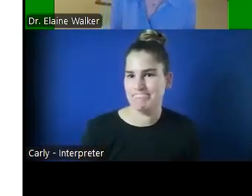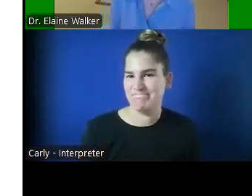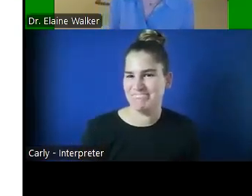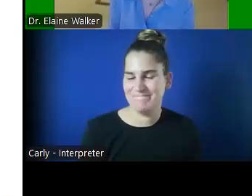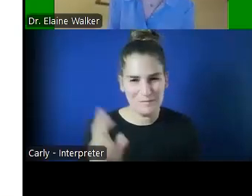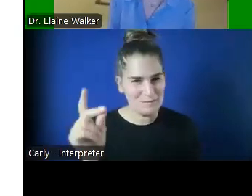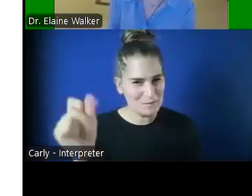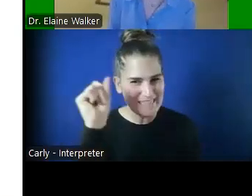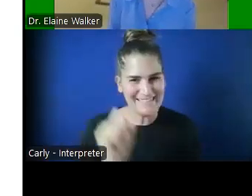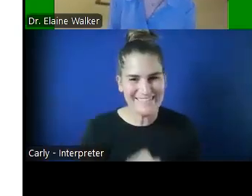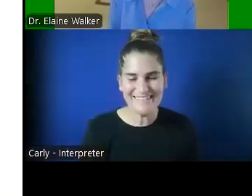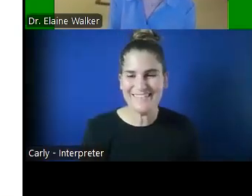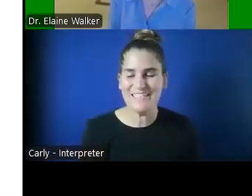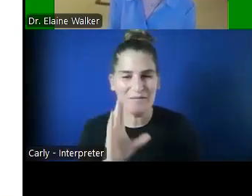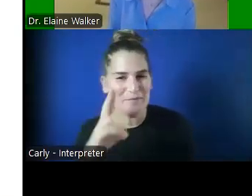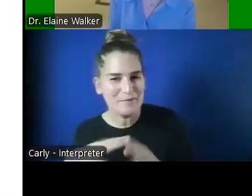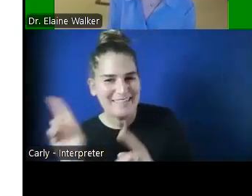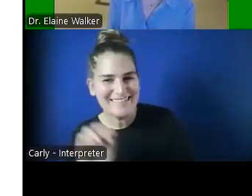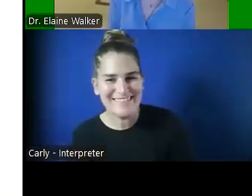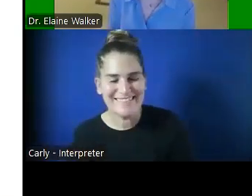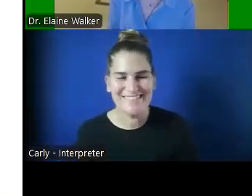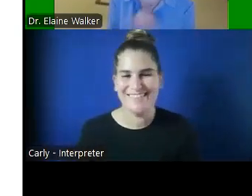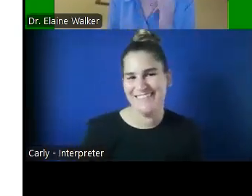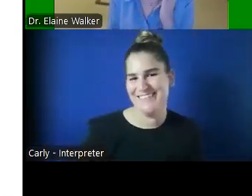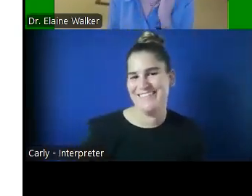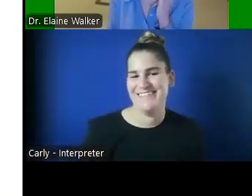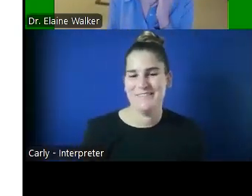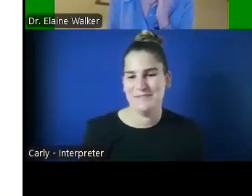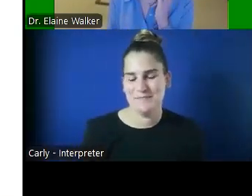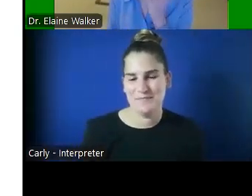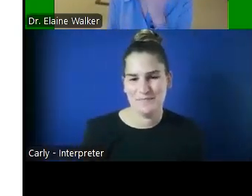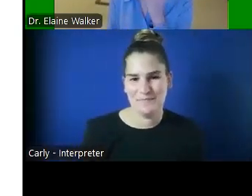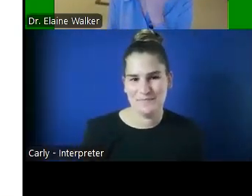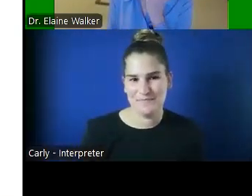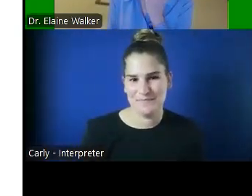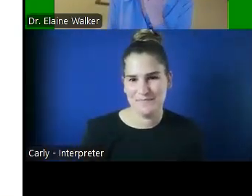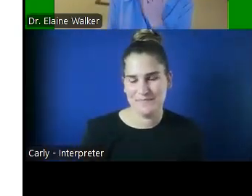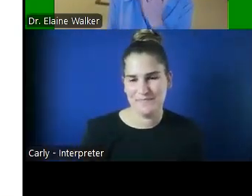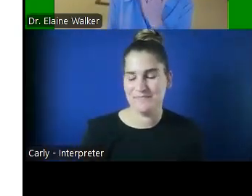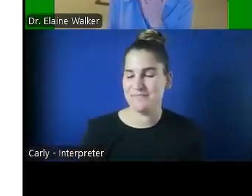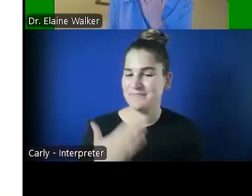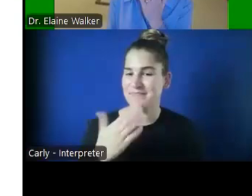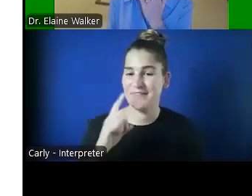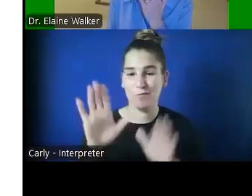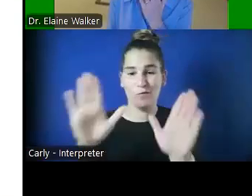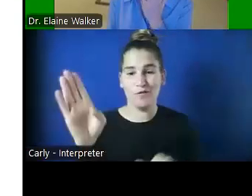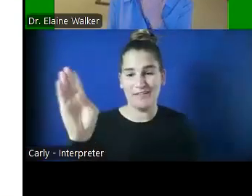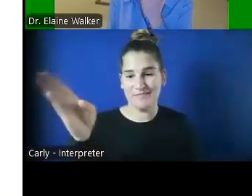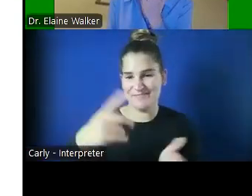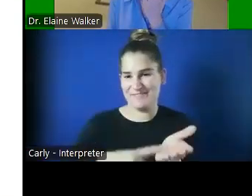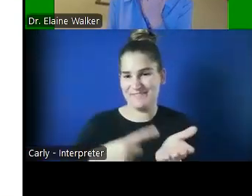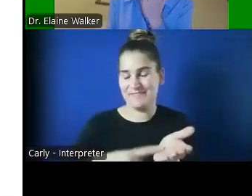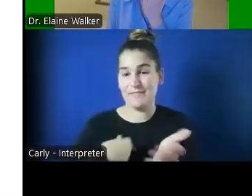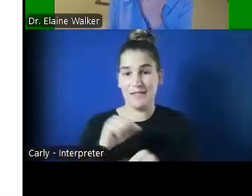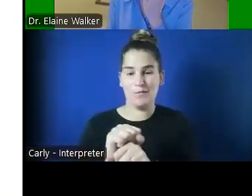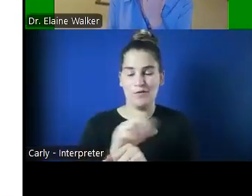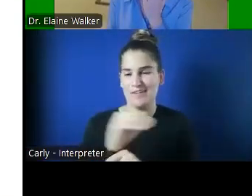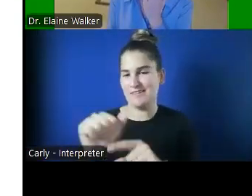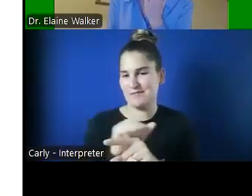quick thank you for a great talk I'm lucky enough to work and train in one of our CHR clinics